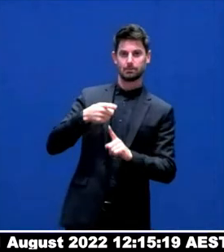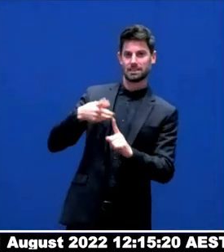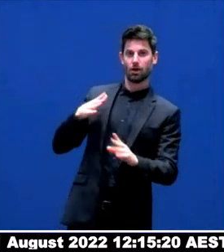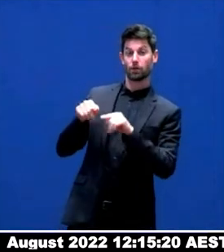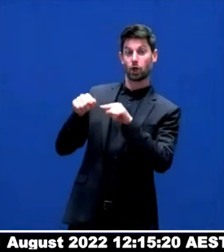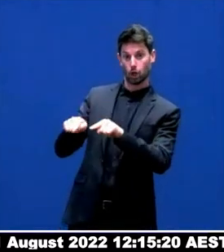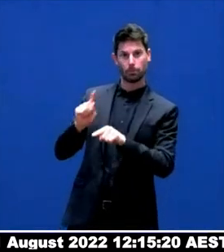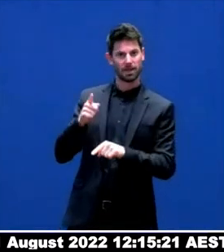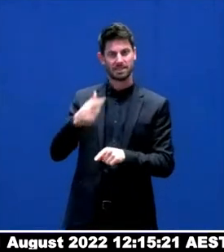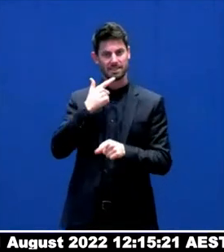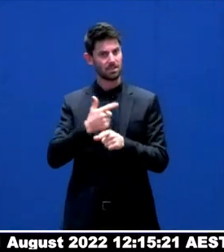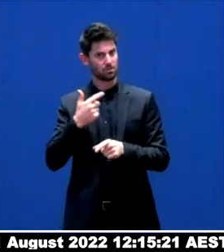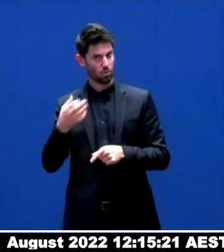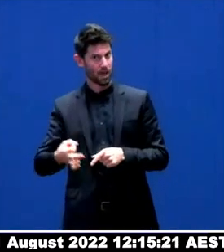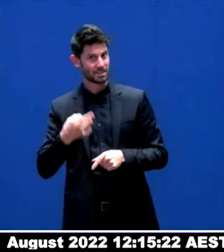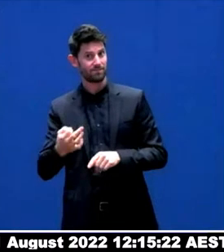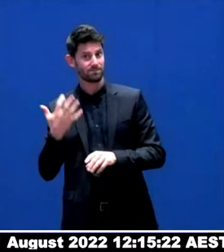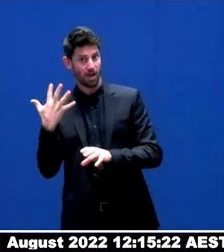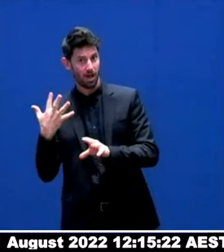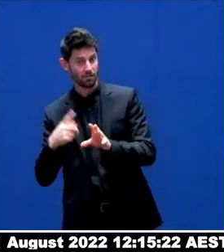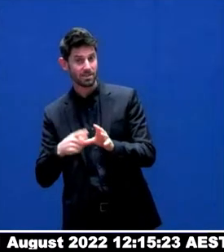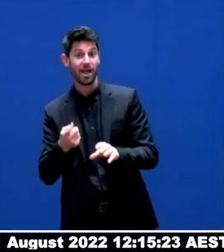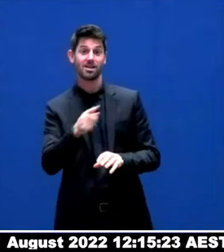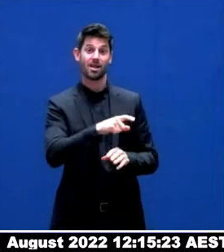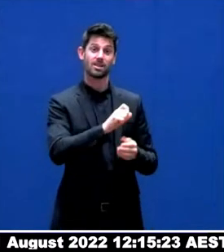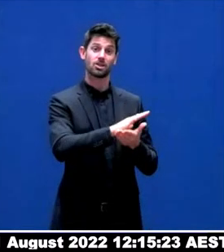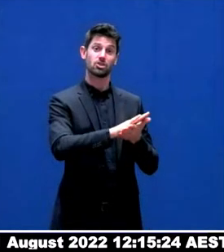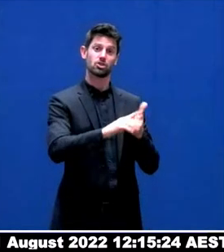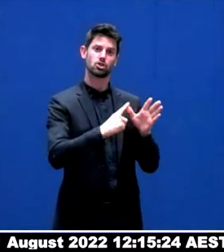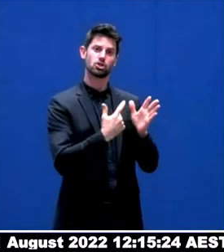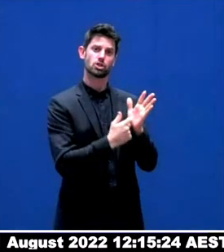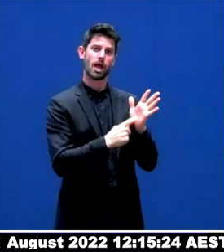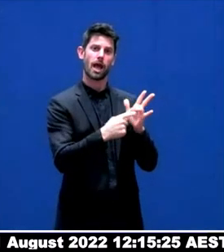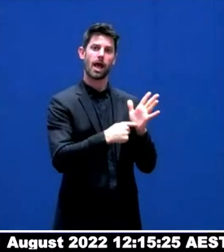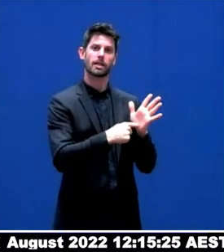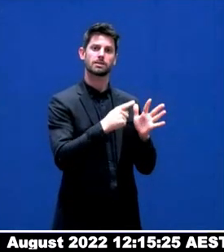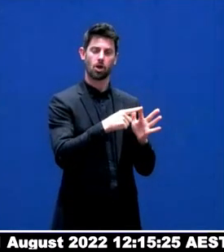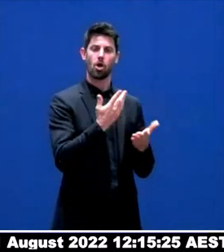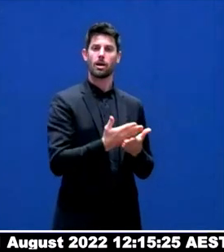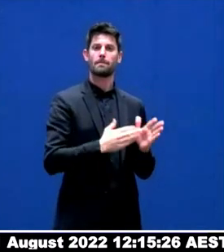Or we heard from 'Charlotte' at the beginning of the hearing about dropping off the waiting list.